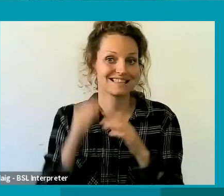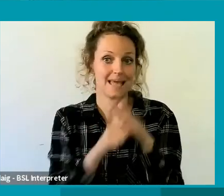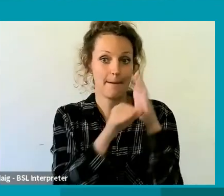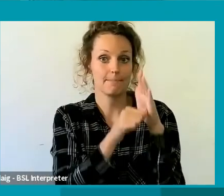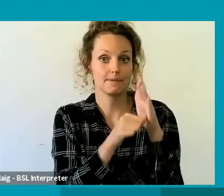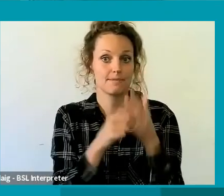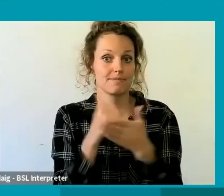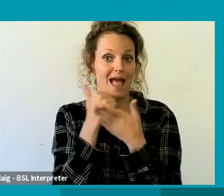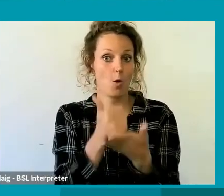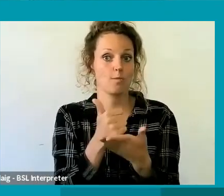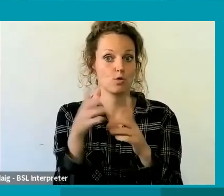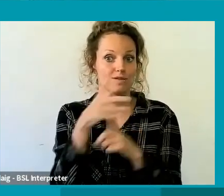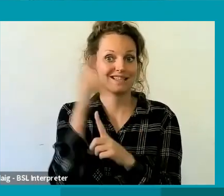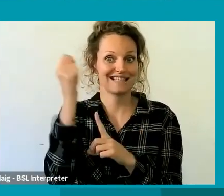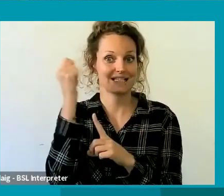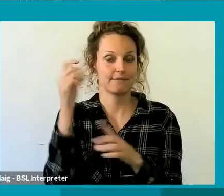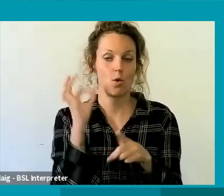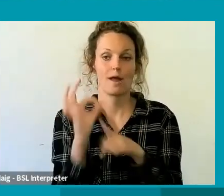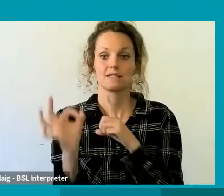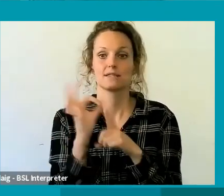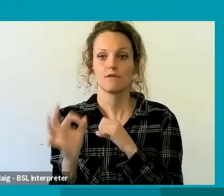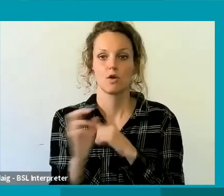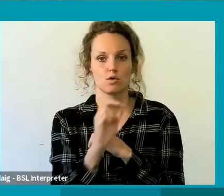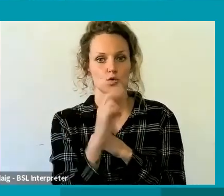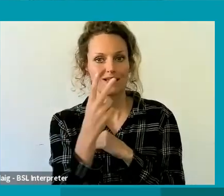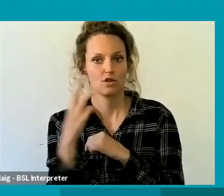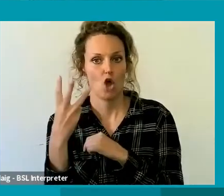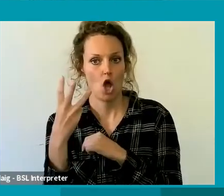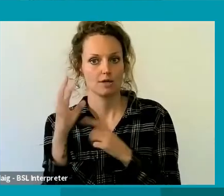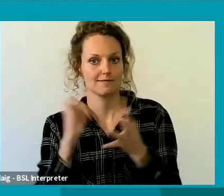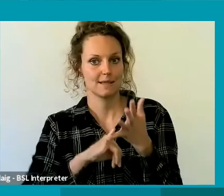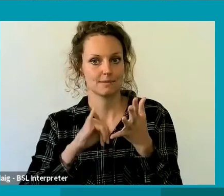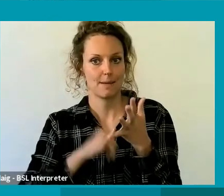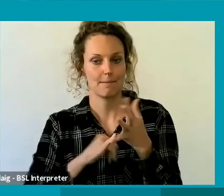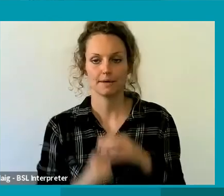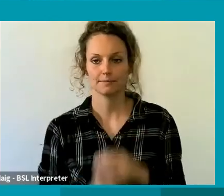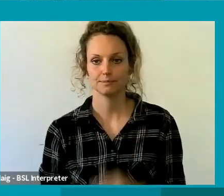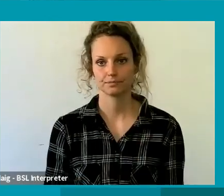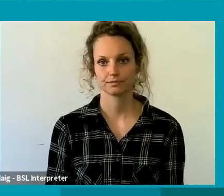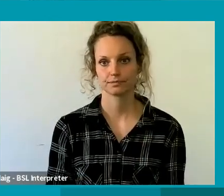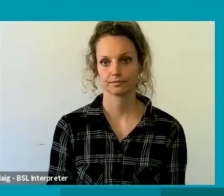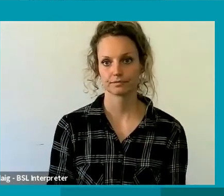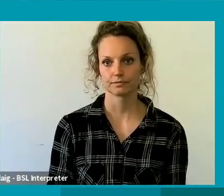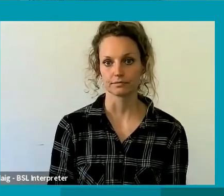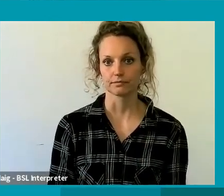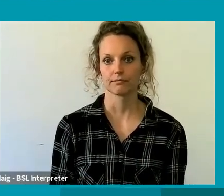and that's on the 23rd of September. So if you haven't already, get yourself across to the hive and